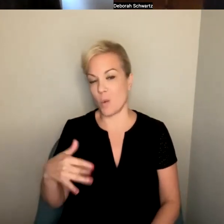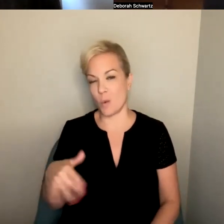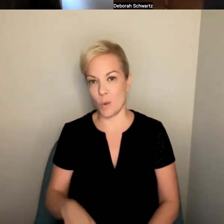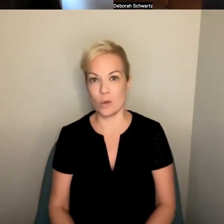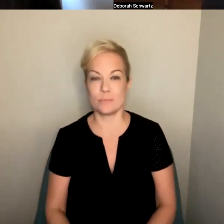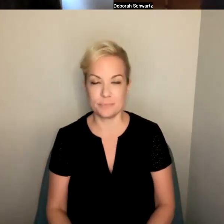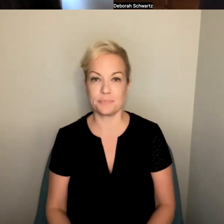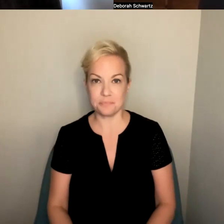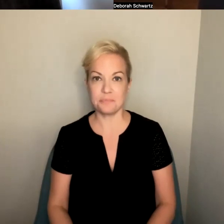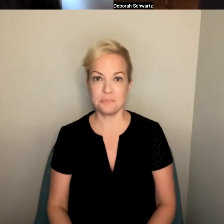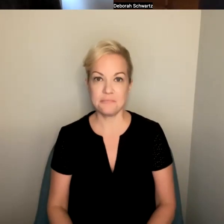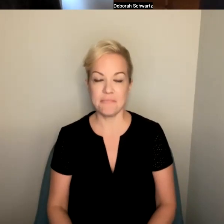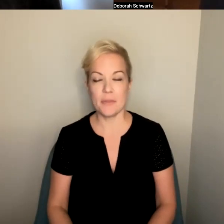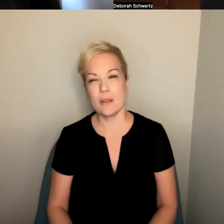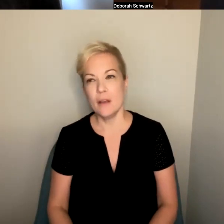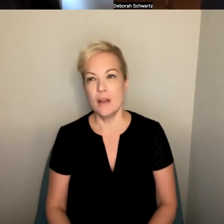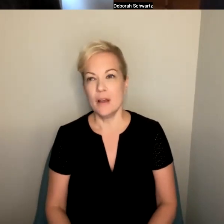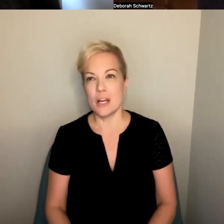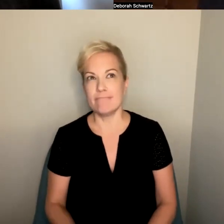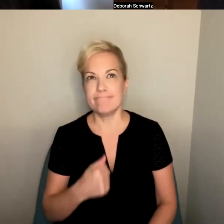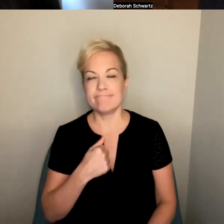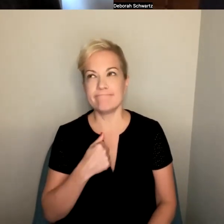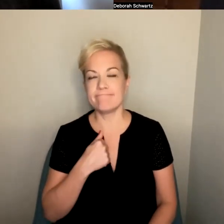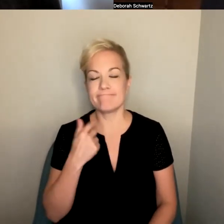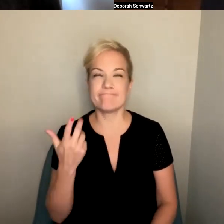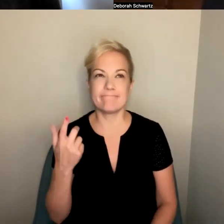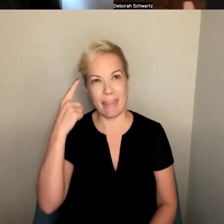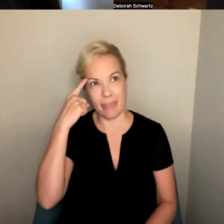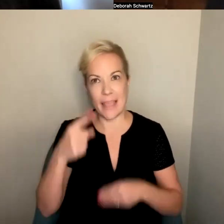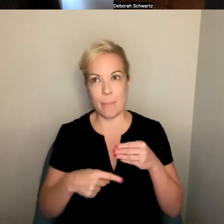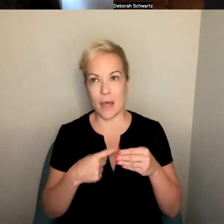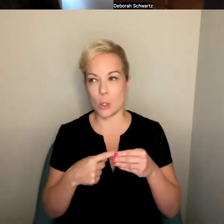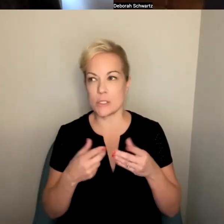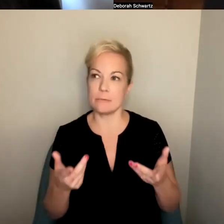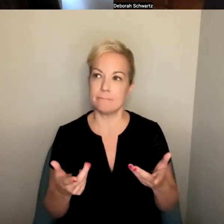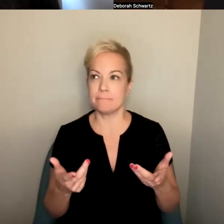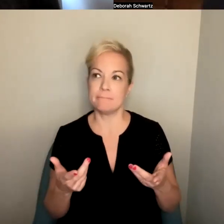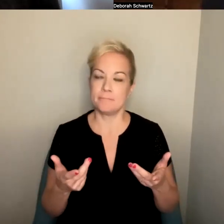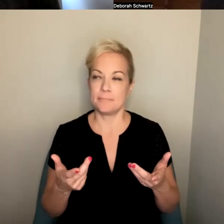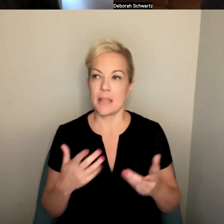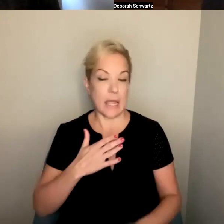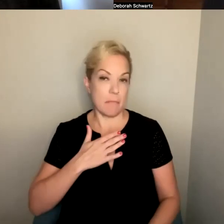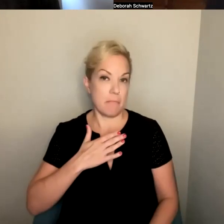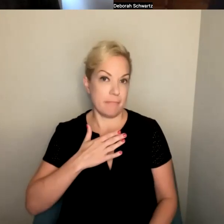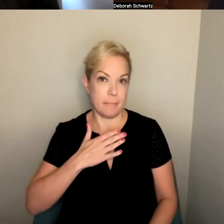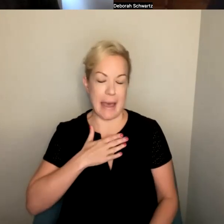it also makes me, you know, think about some of what I know of, you know, limited way about NAGPRA